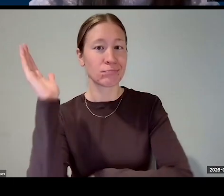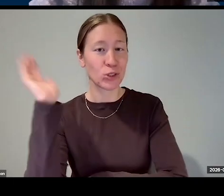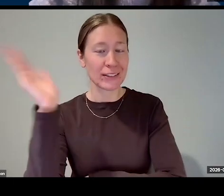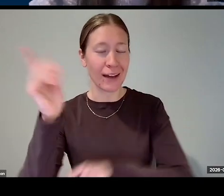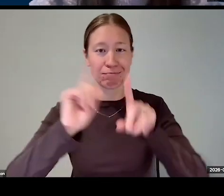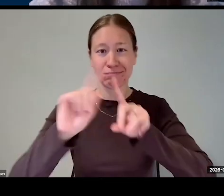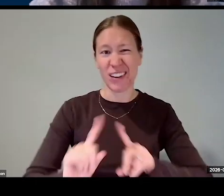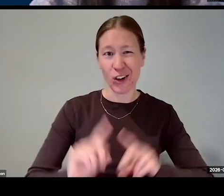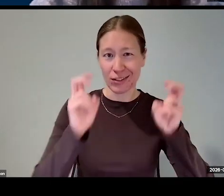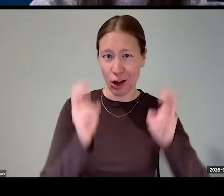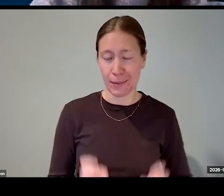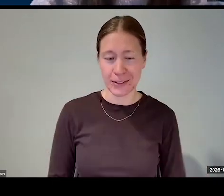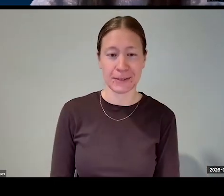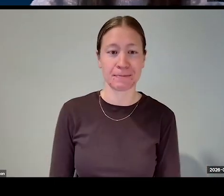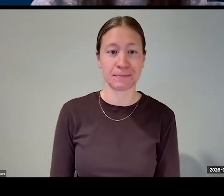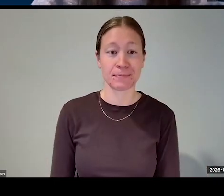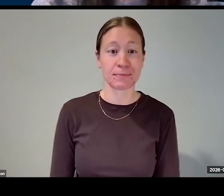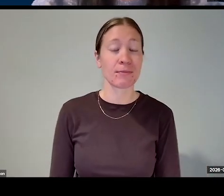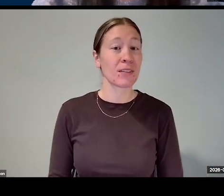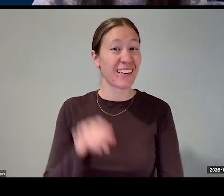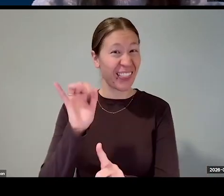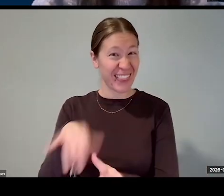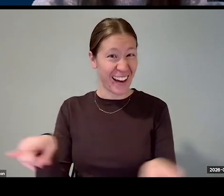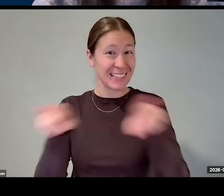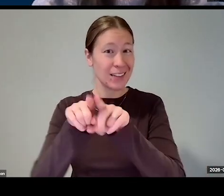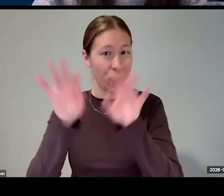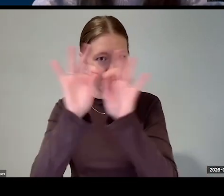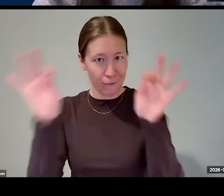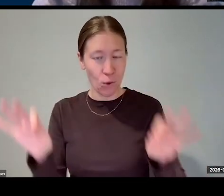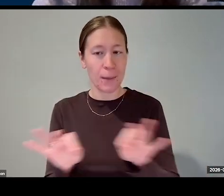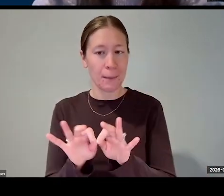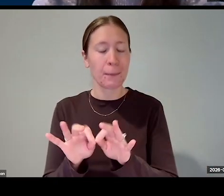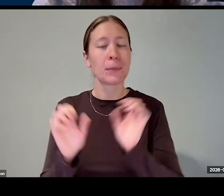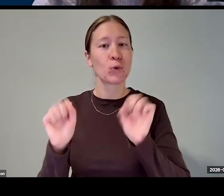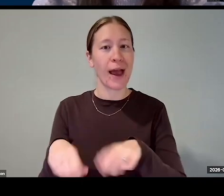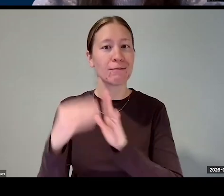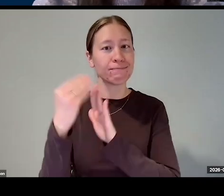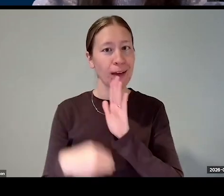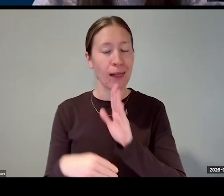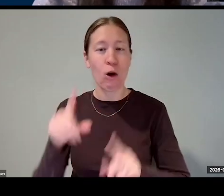We also have our report barriers to access form. If you encounter a physical